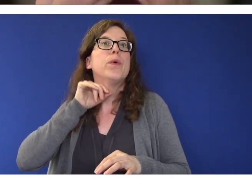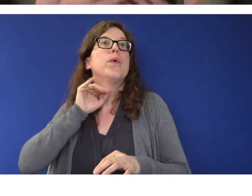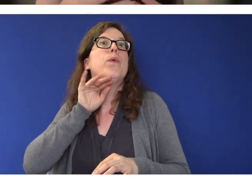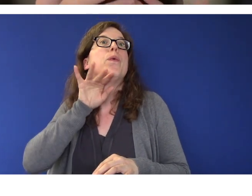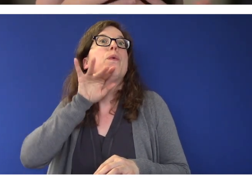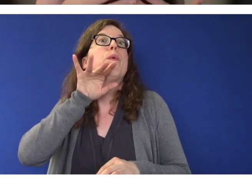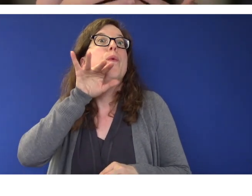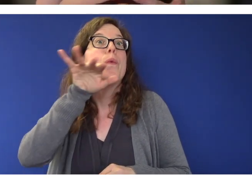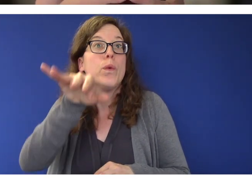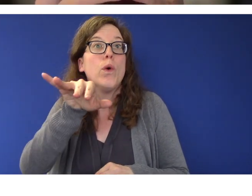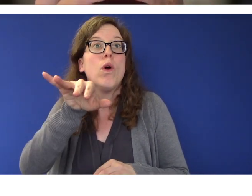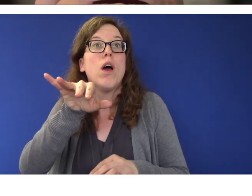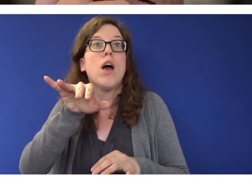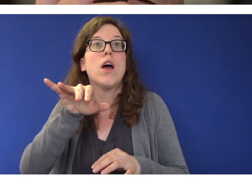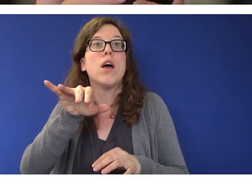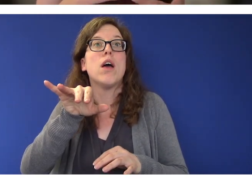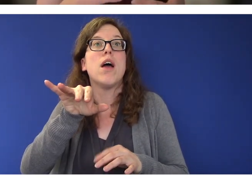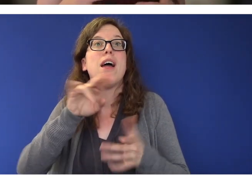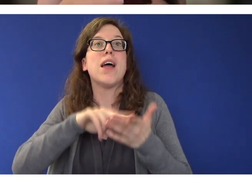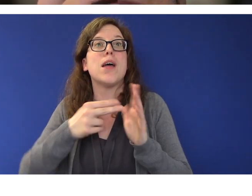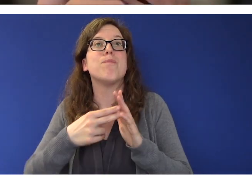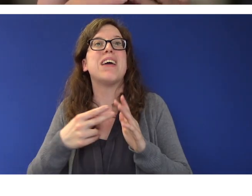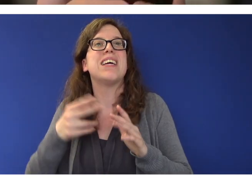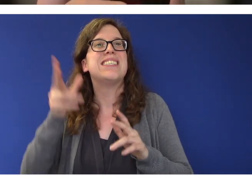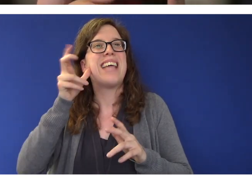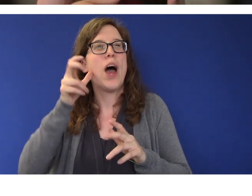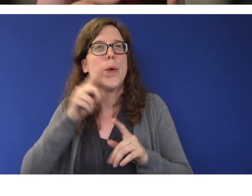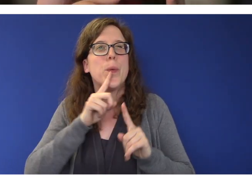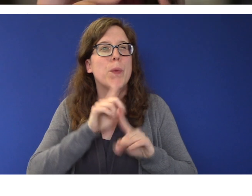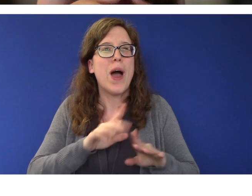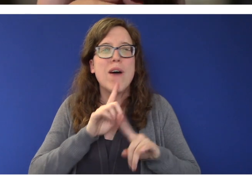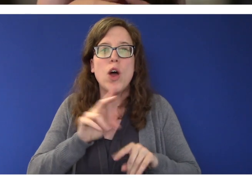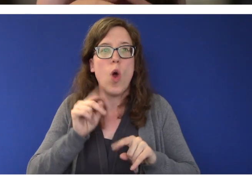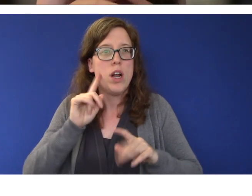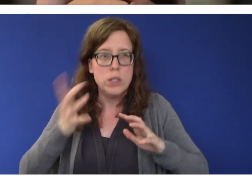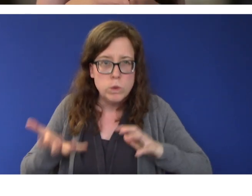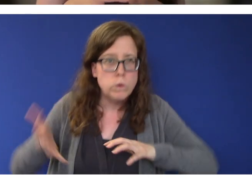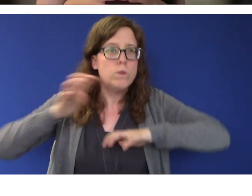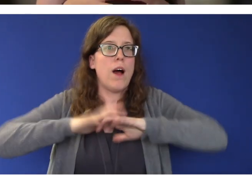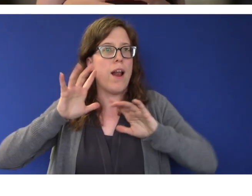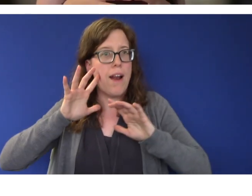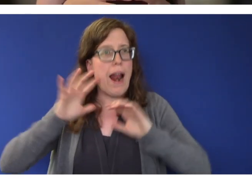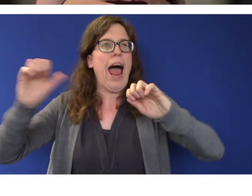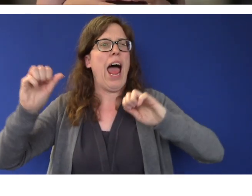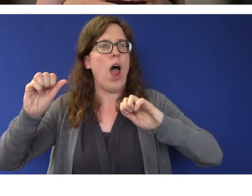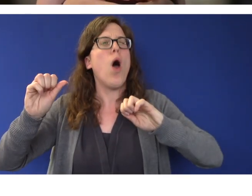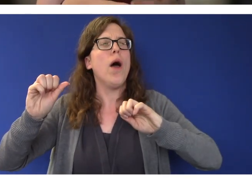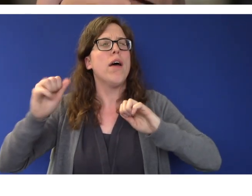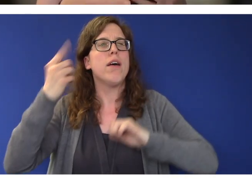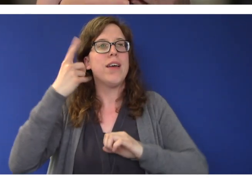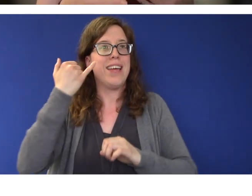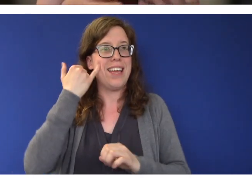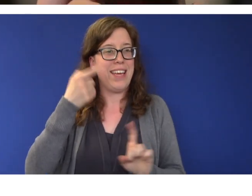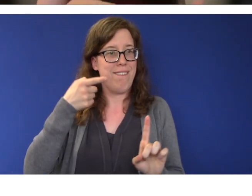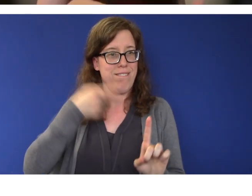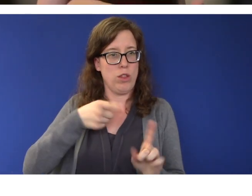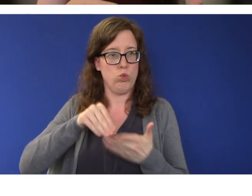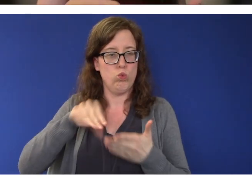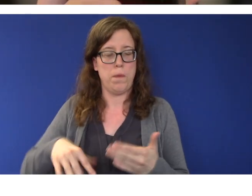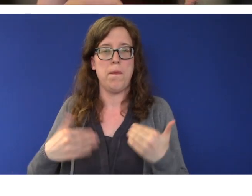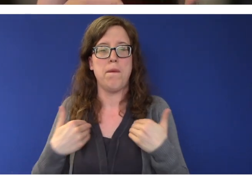those vocal cords which results in that louder sounding speech. So for a student that is impacted